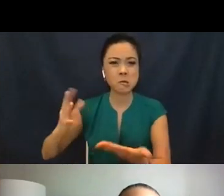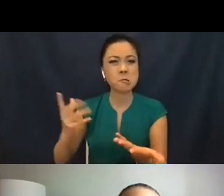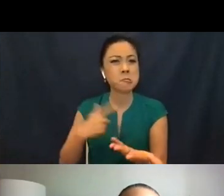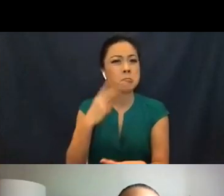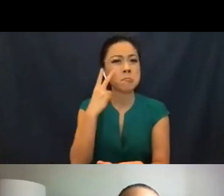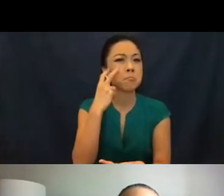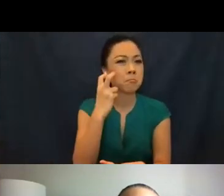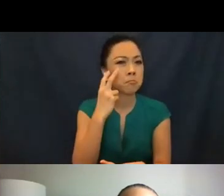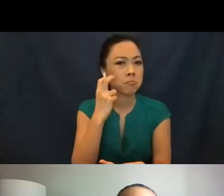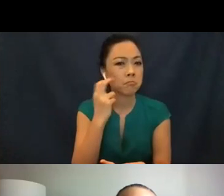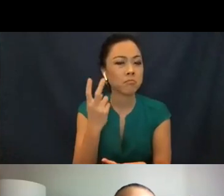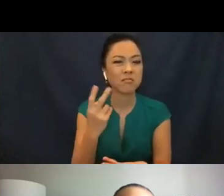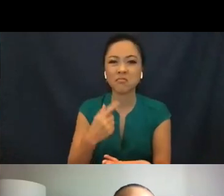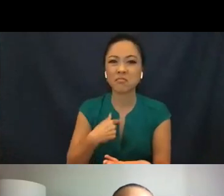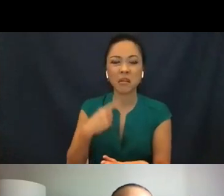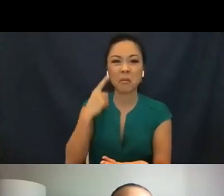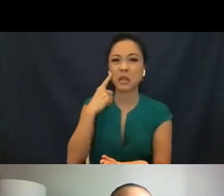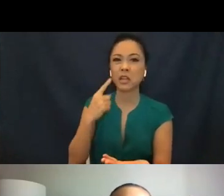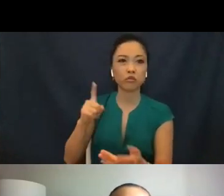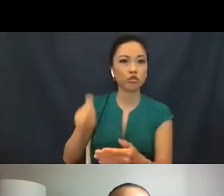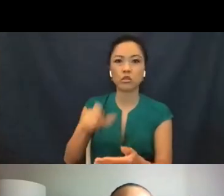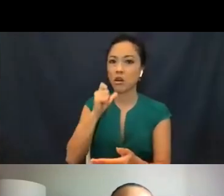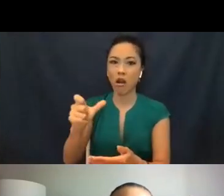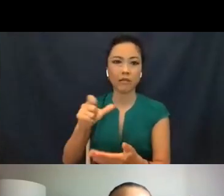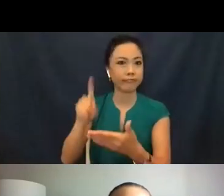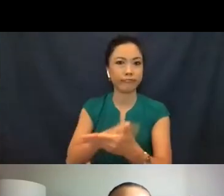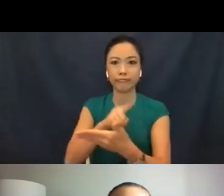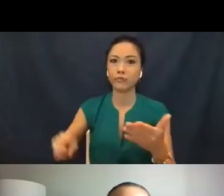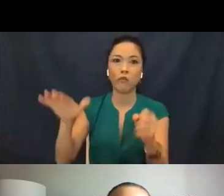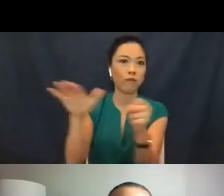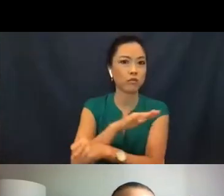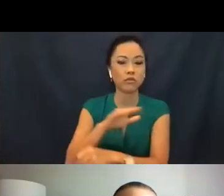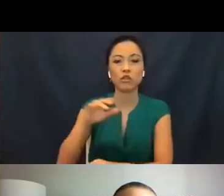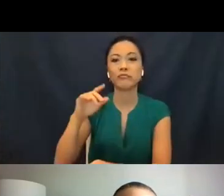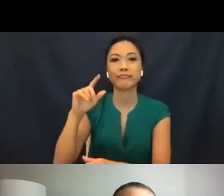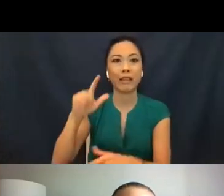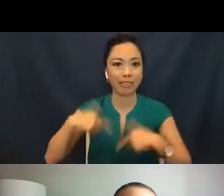18:03:37 theater is COVID has been the big reset button on all aspect of our business